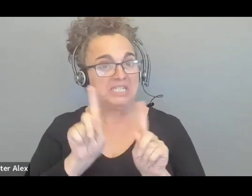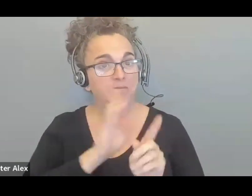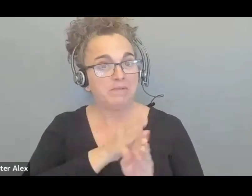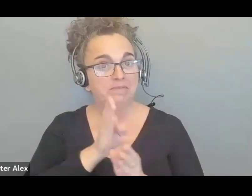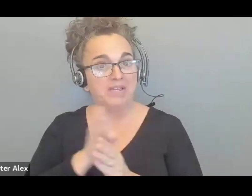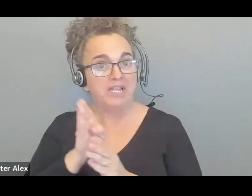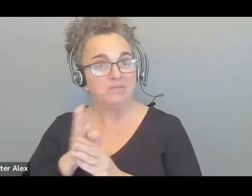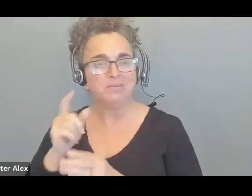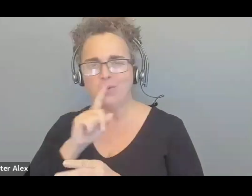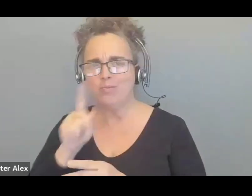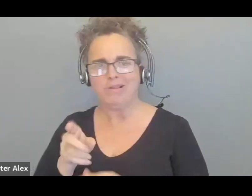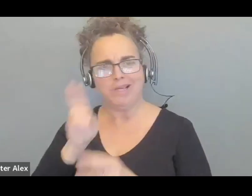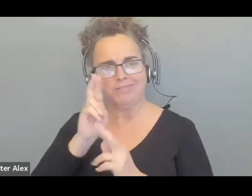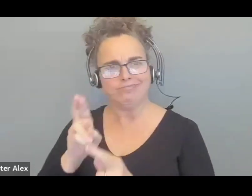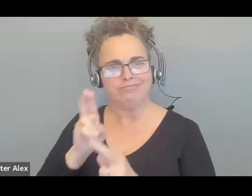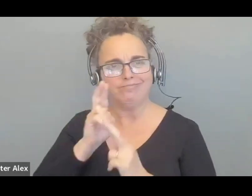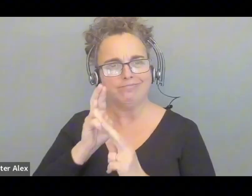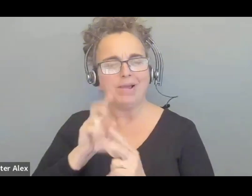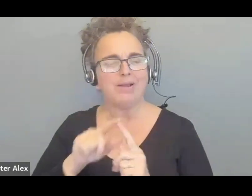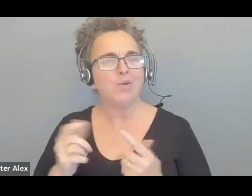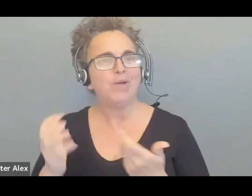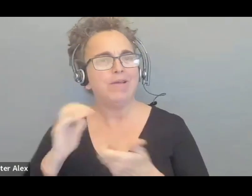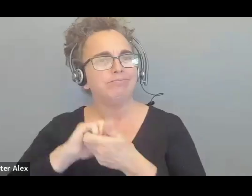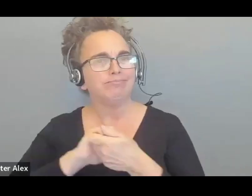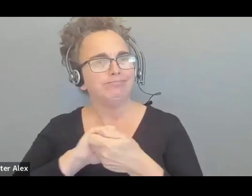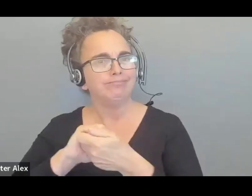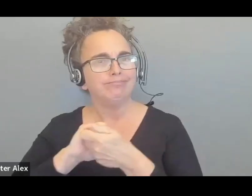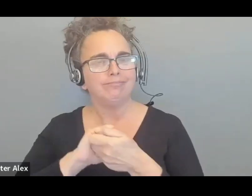and we have collaborated in various projects.